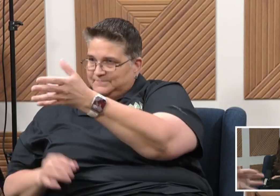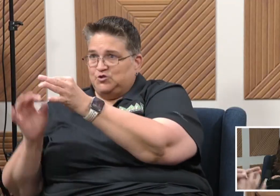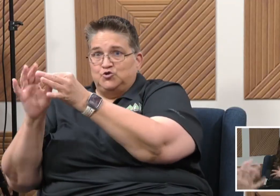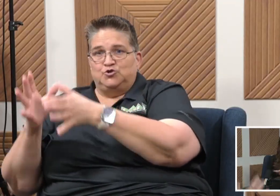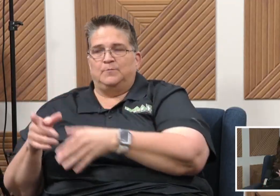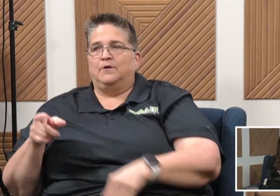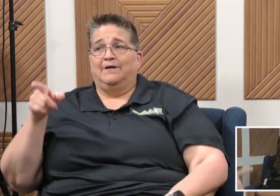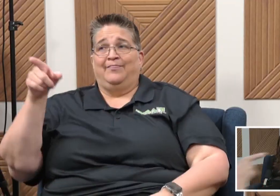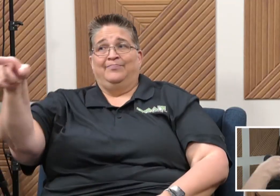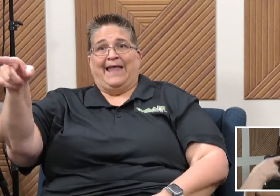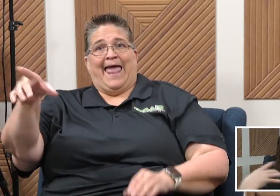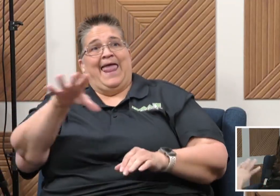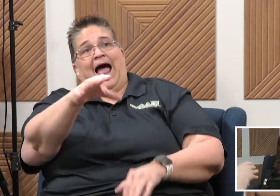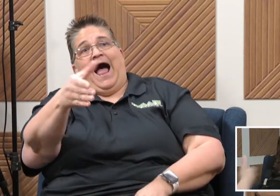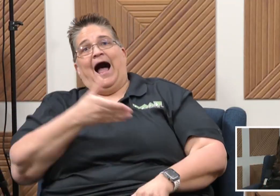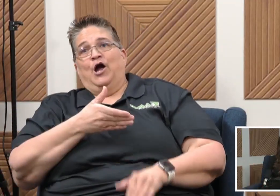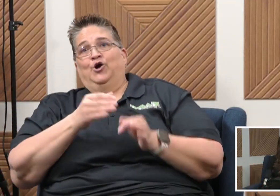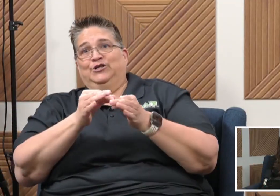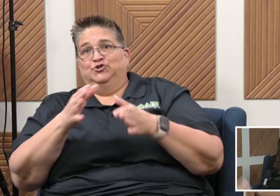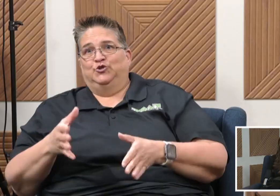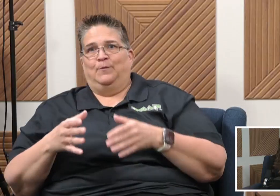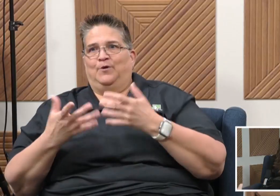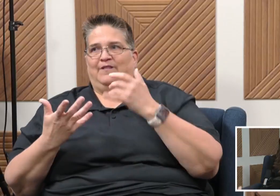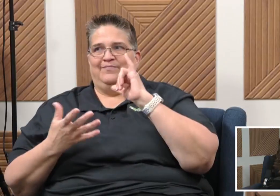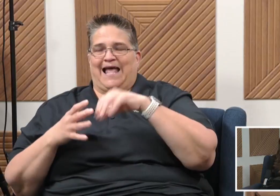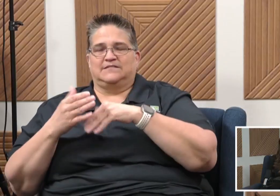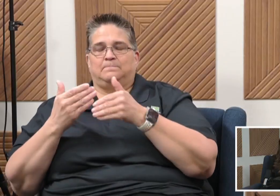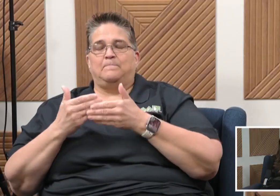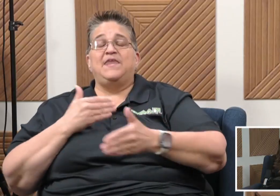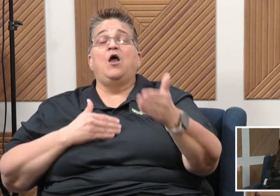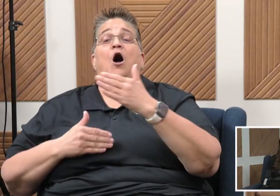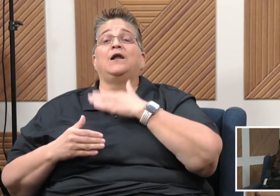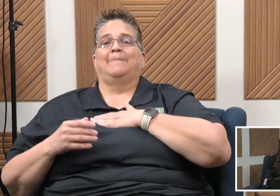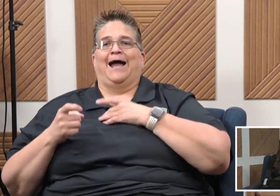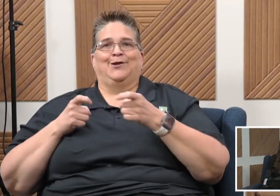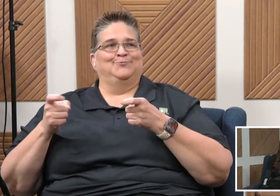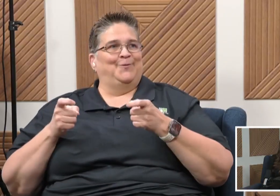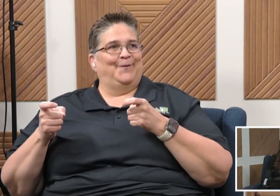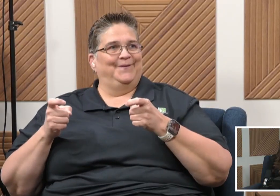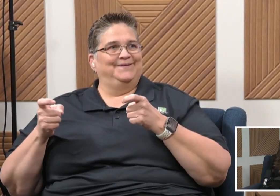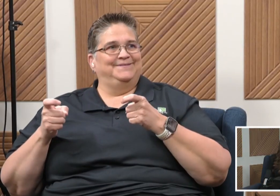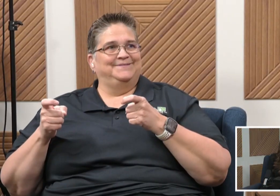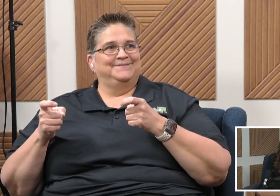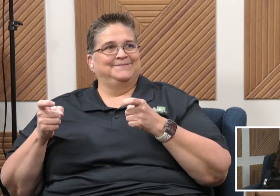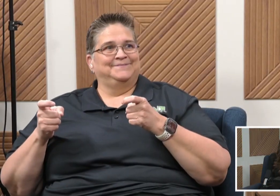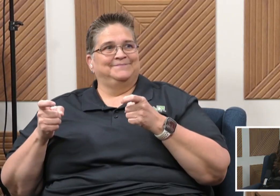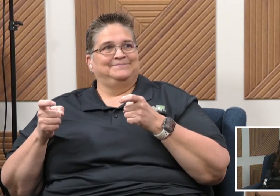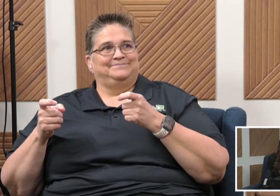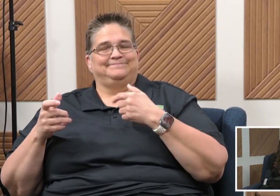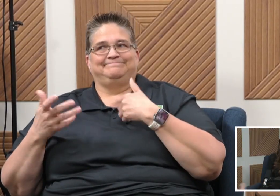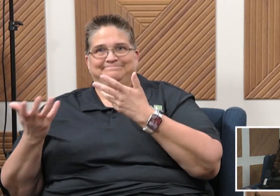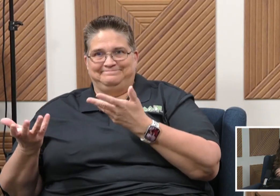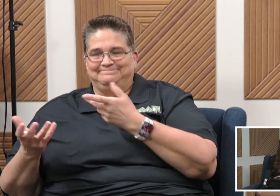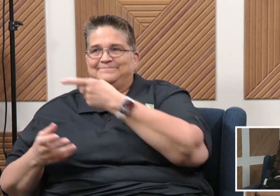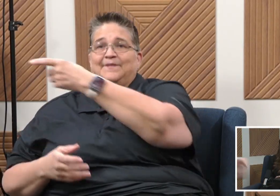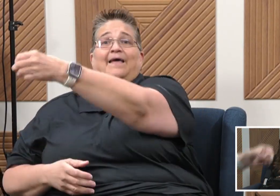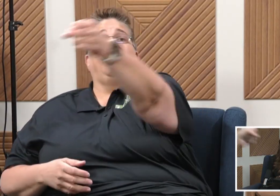So, I can tell them, hey, I would like to have an interpreter. And they hire an interpreter. It's out of my control. It's beyond my control.